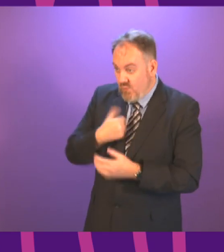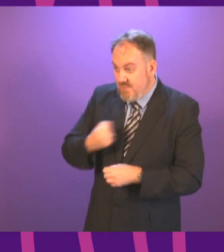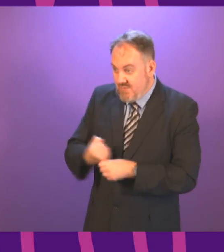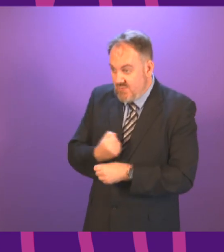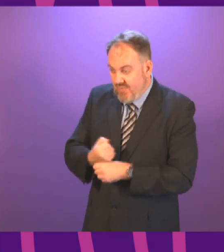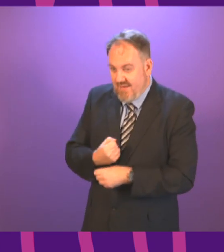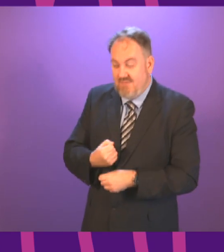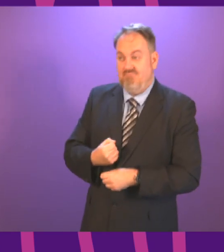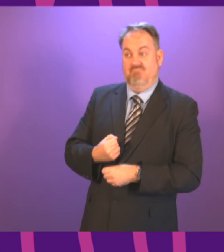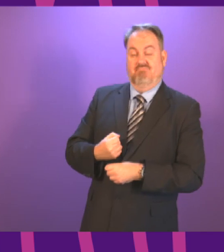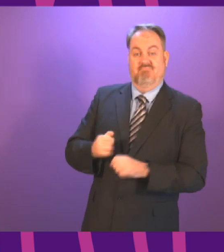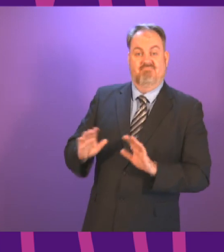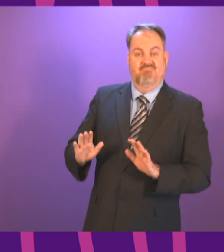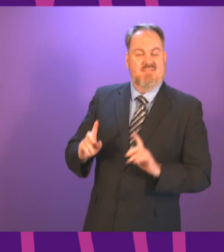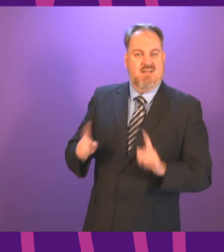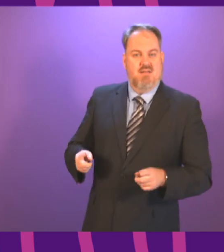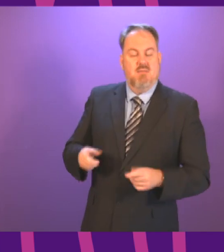do. I will point out why.